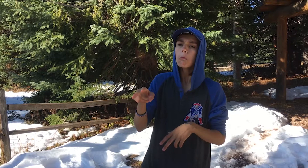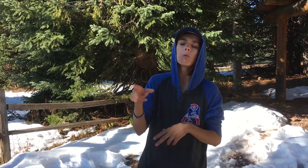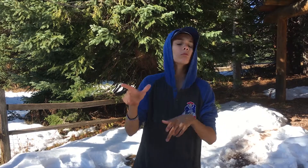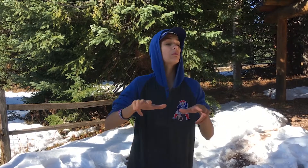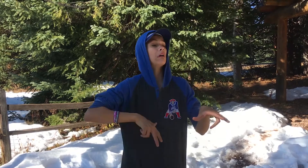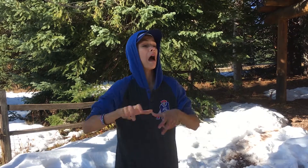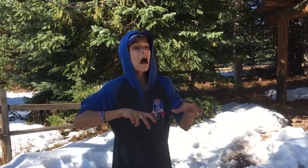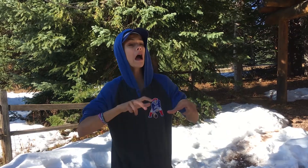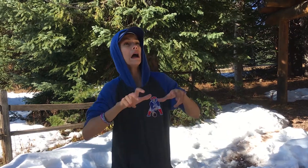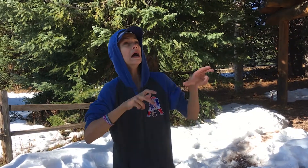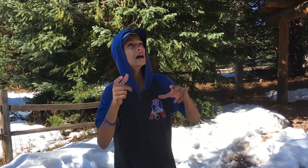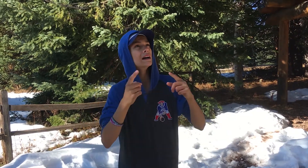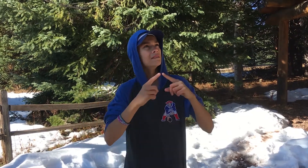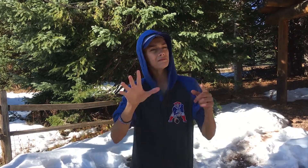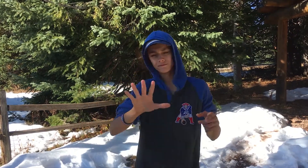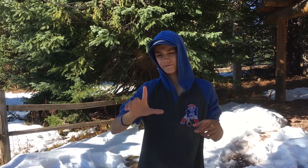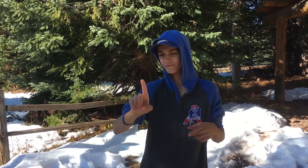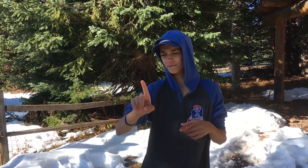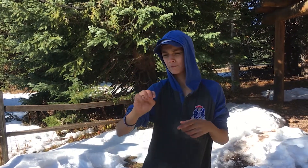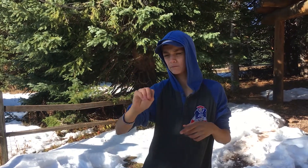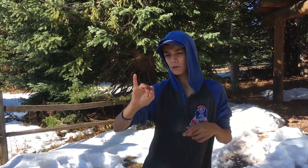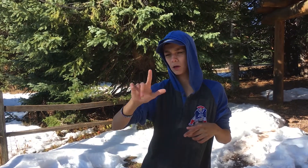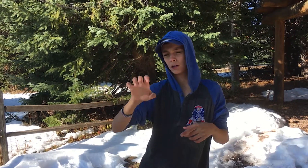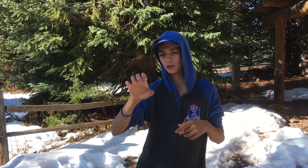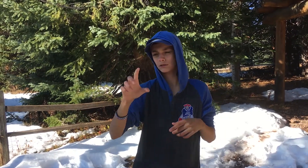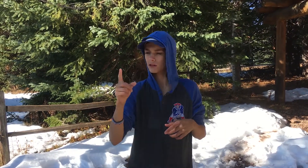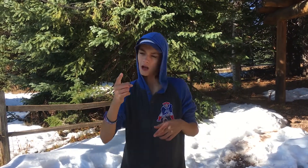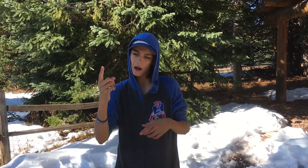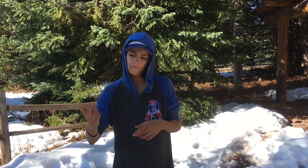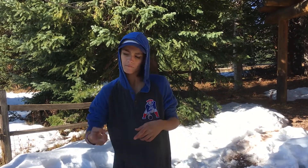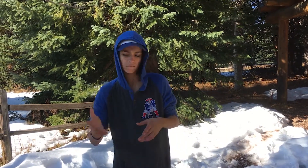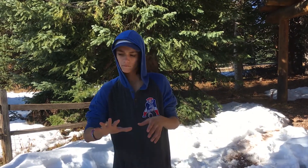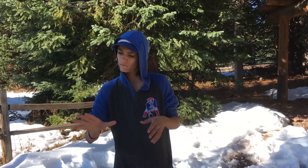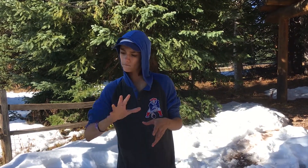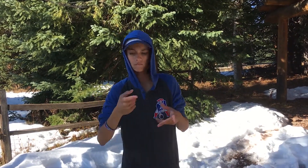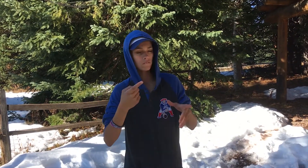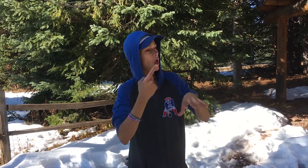And yeah, we went for the hike. It was pretty cool. It was probably about a mile, mile and a half.